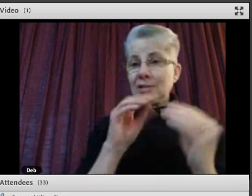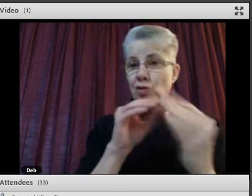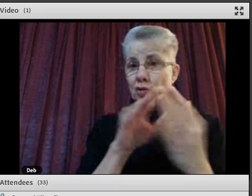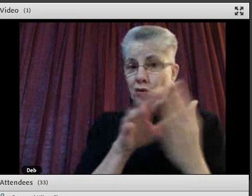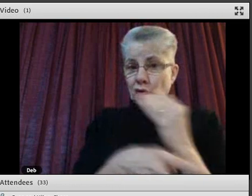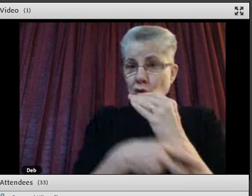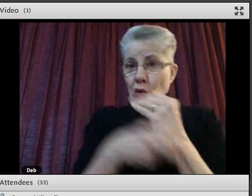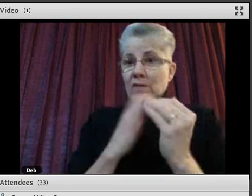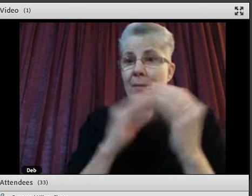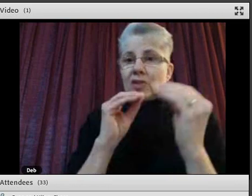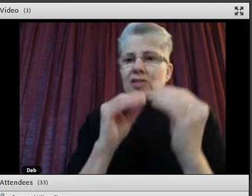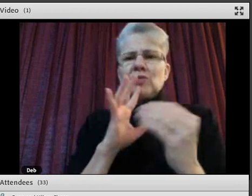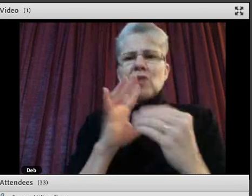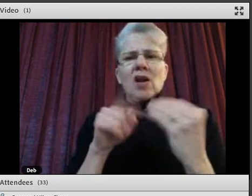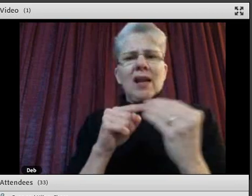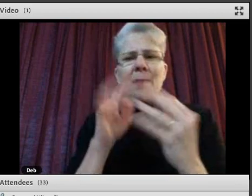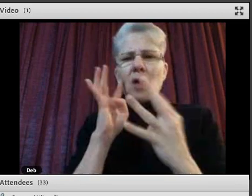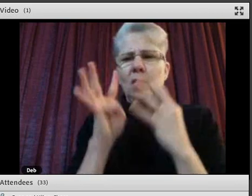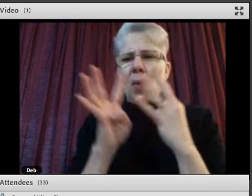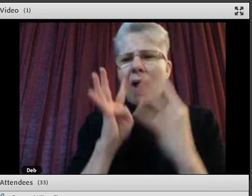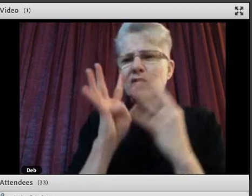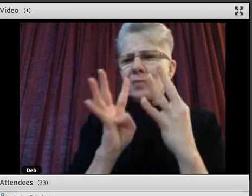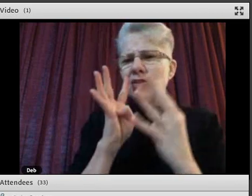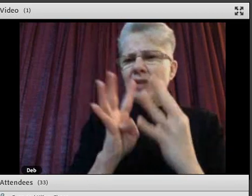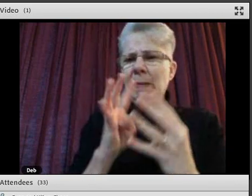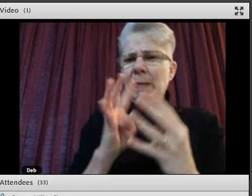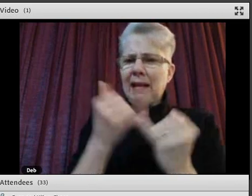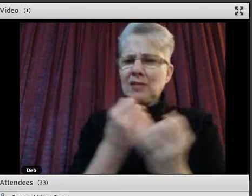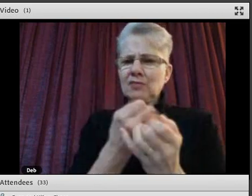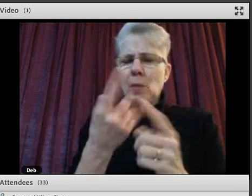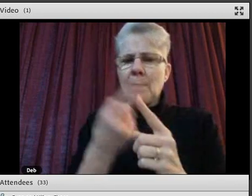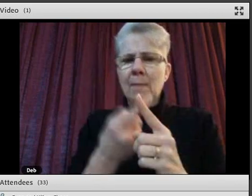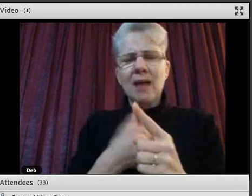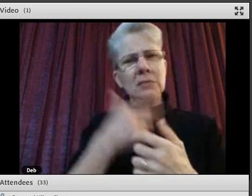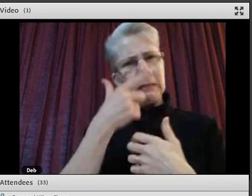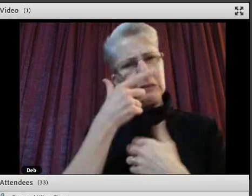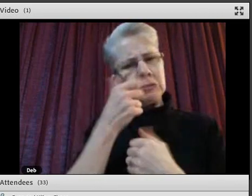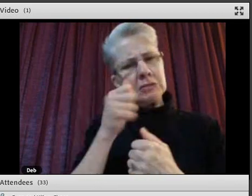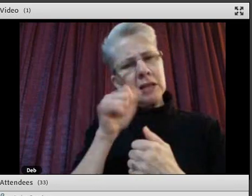the last couple months, and I was really interested in it. So I started doing some research. And when we emphasize process,